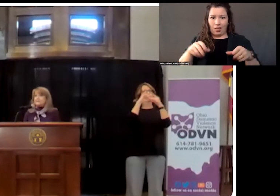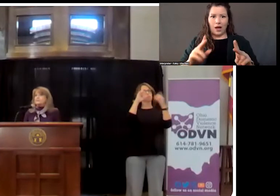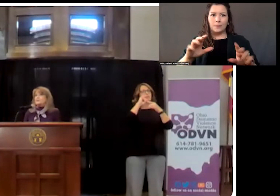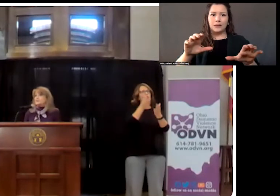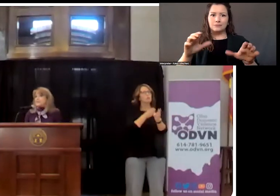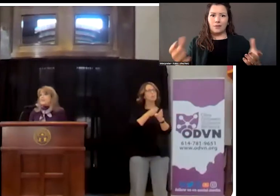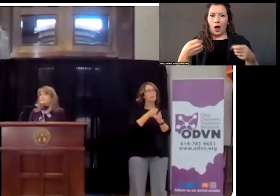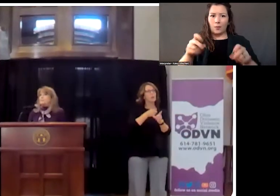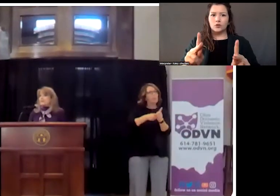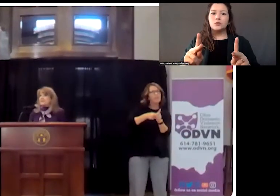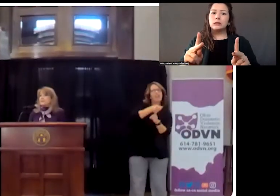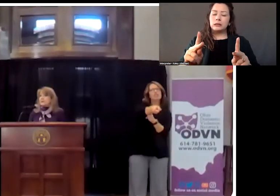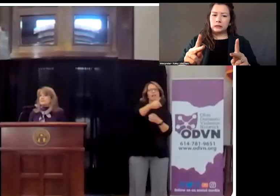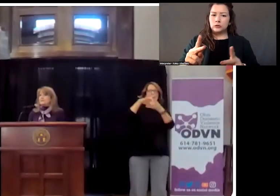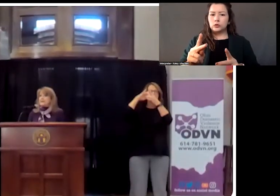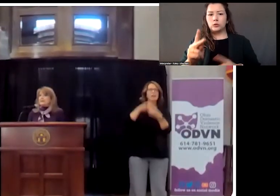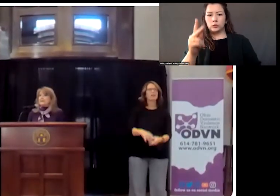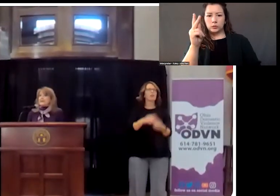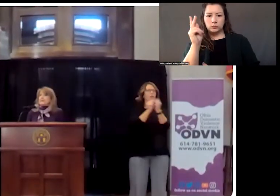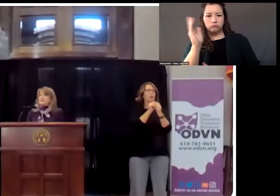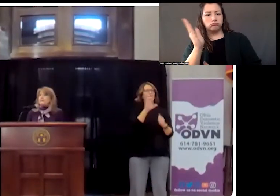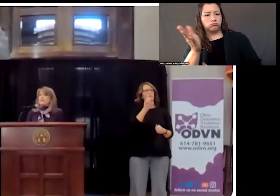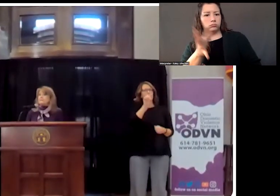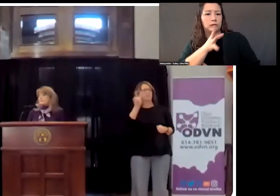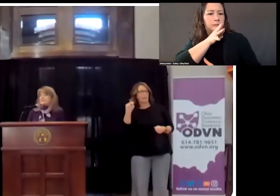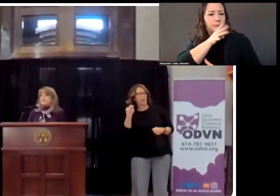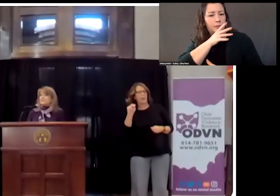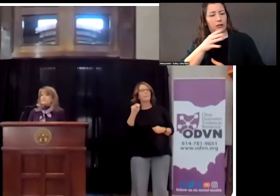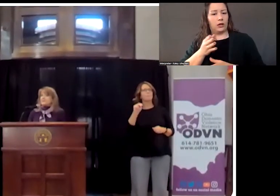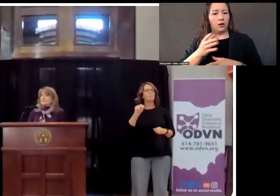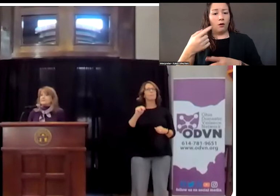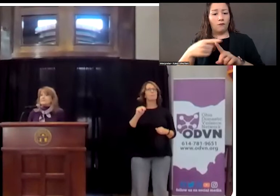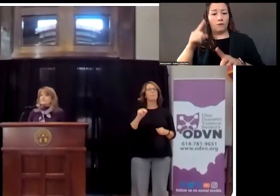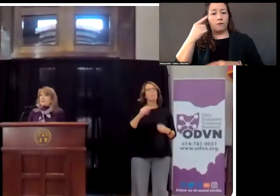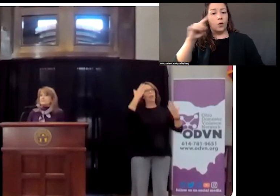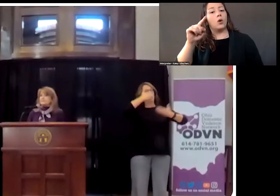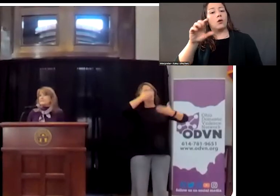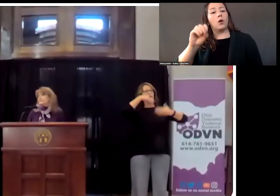associated with ODVN, in front of the Columbus Bar Association.